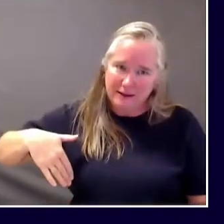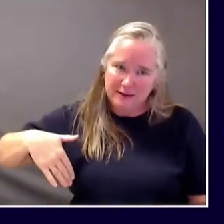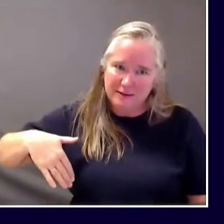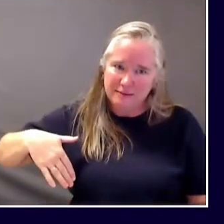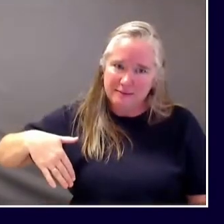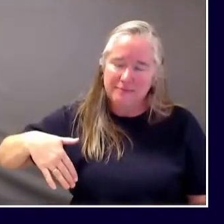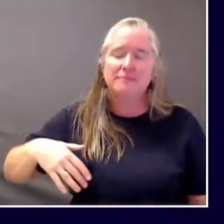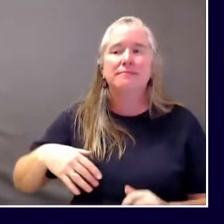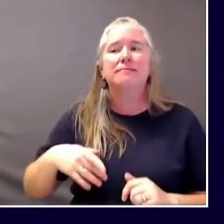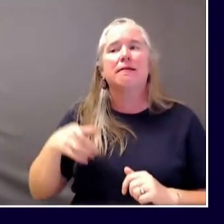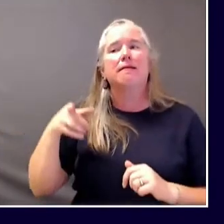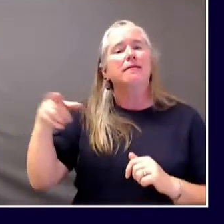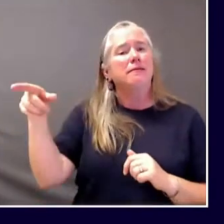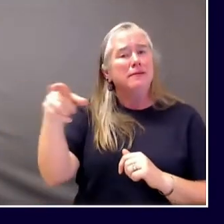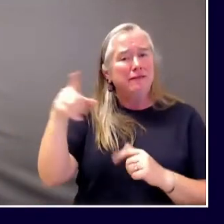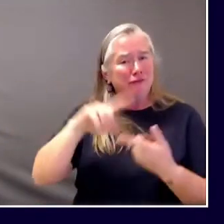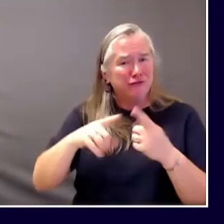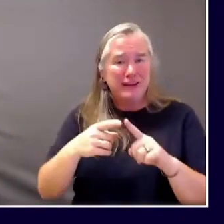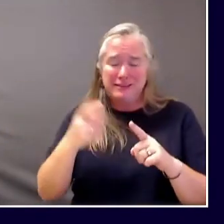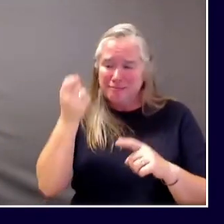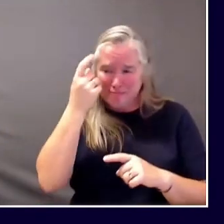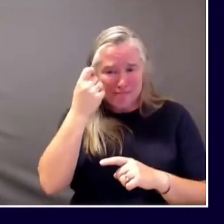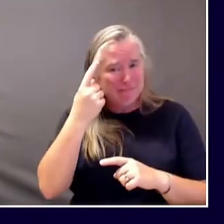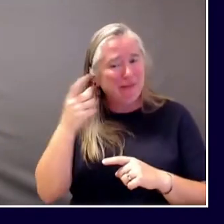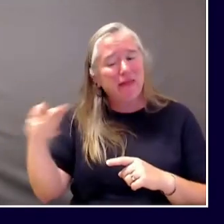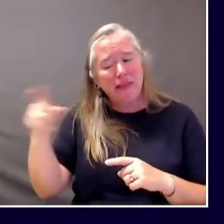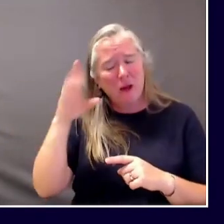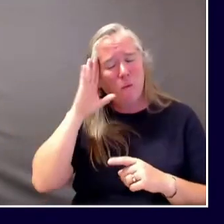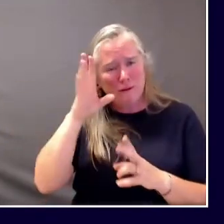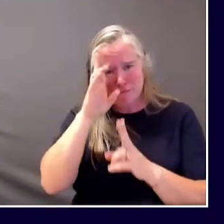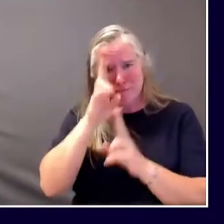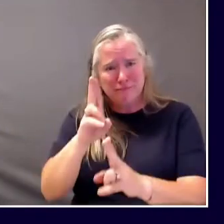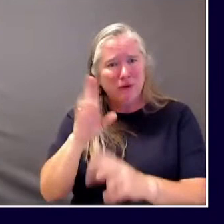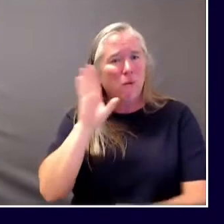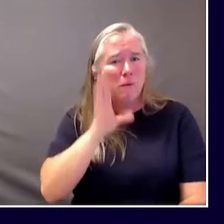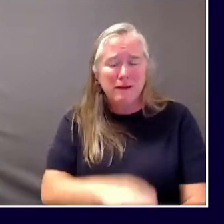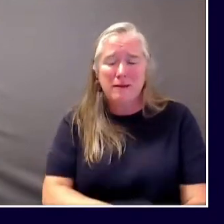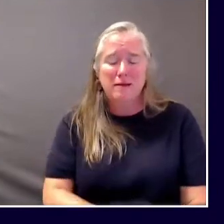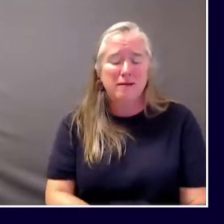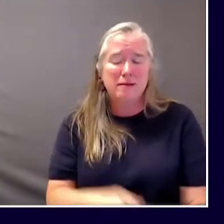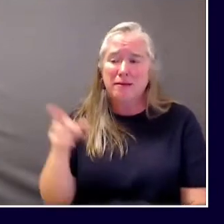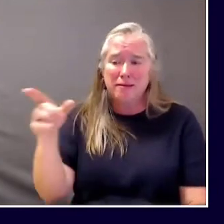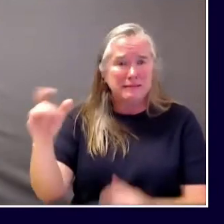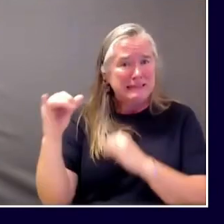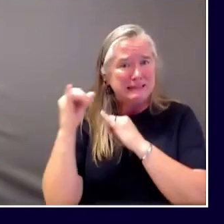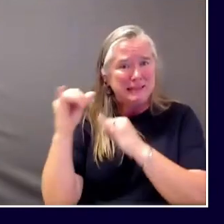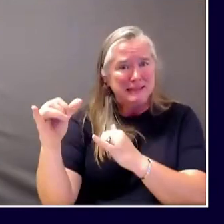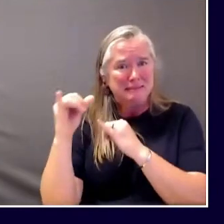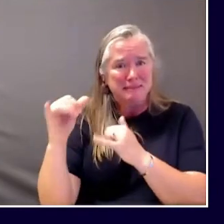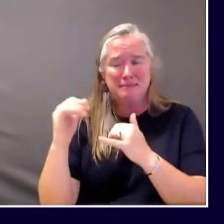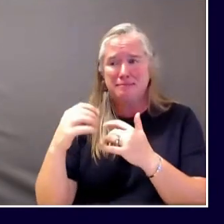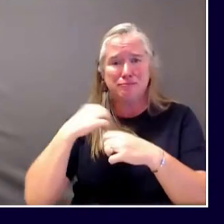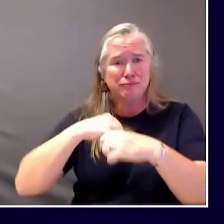understand that you're living in the same culture the same